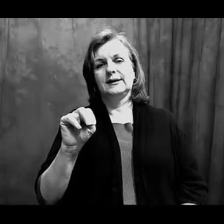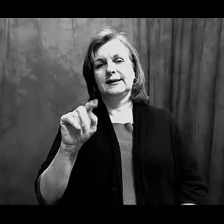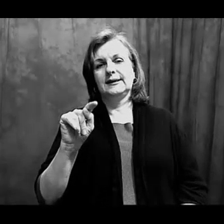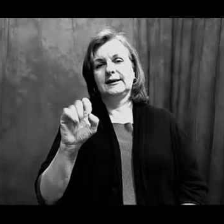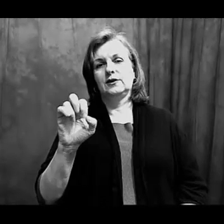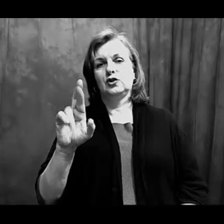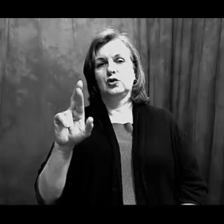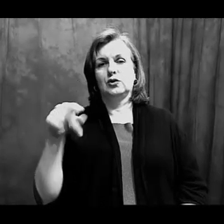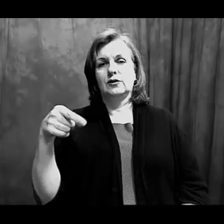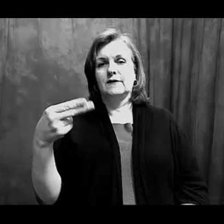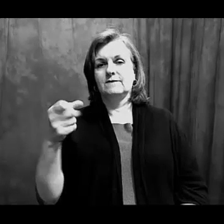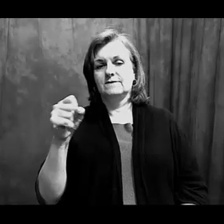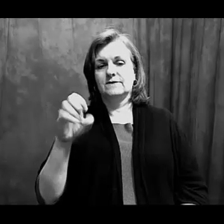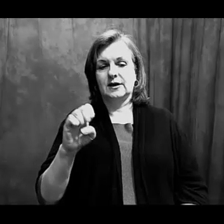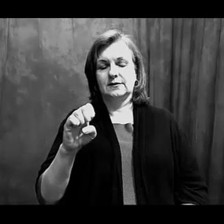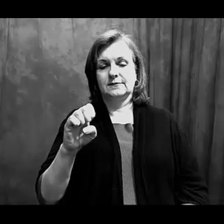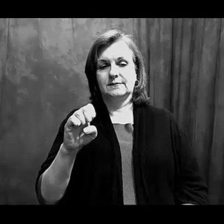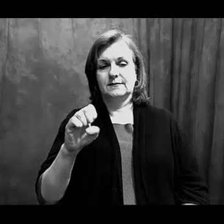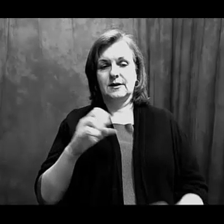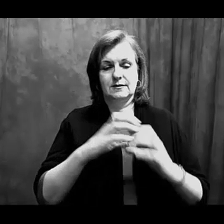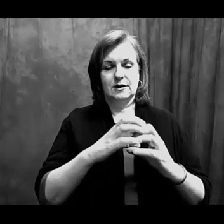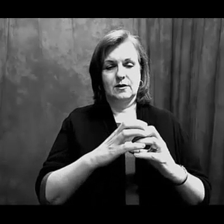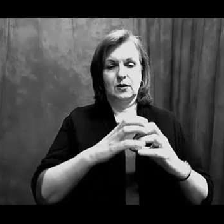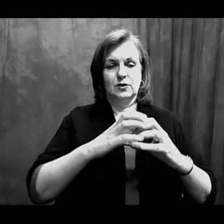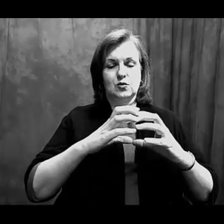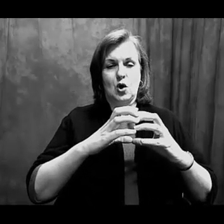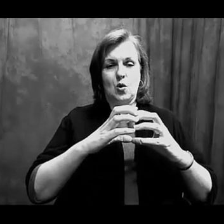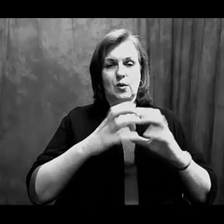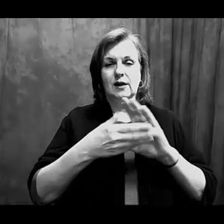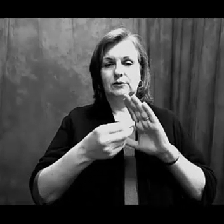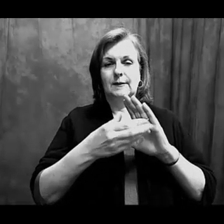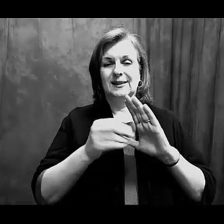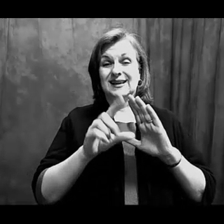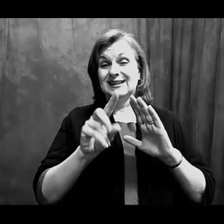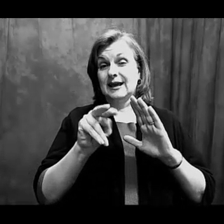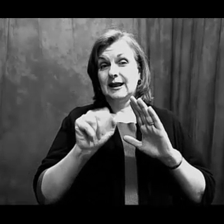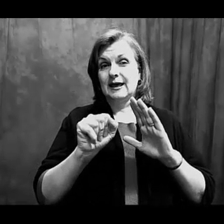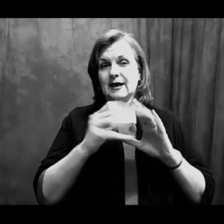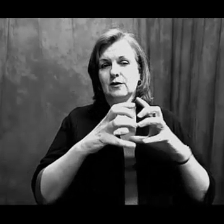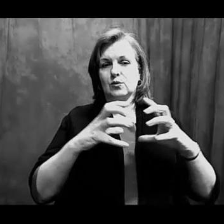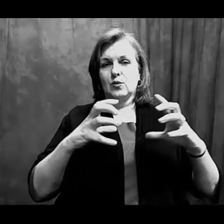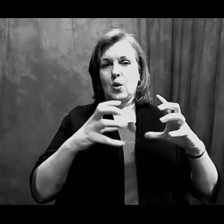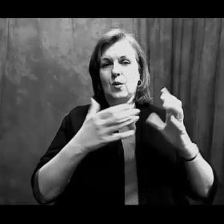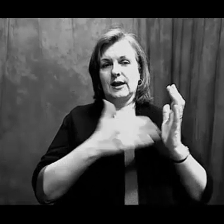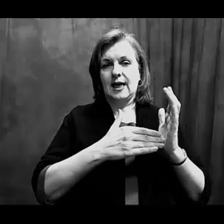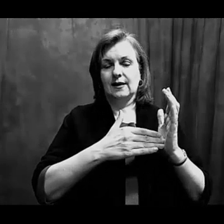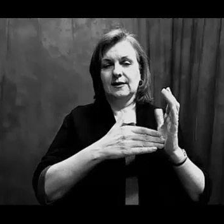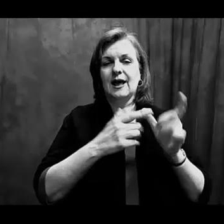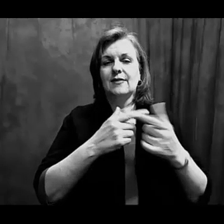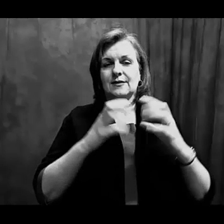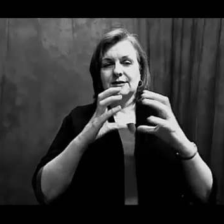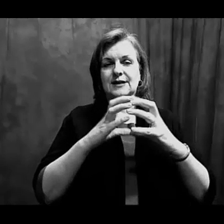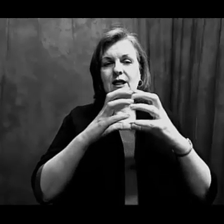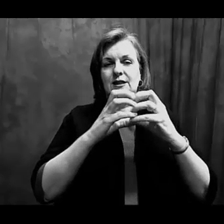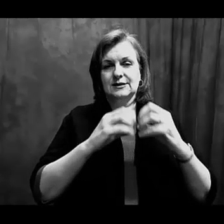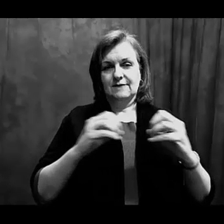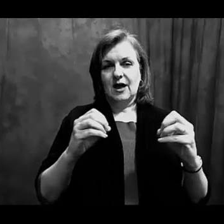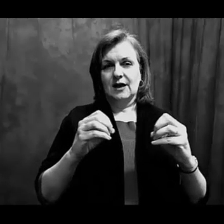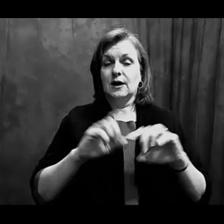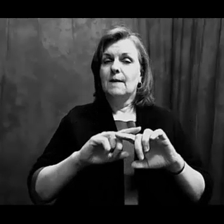so we're going to grow - replicate DNA - and grow again and then we're going to divide the cell